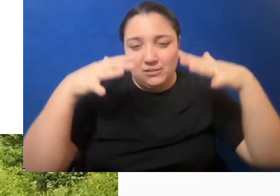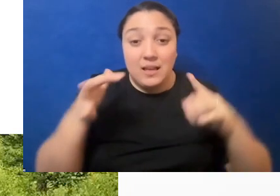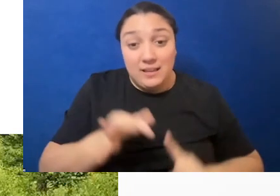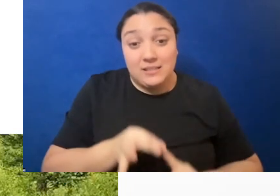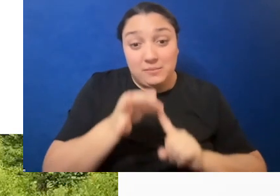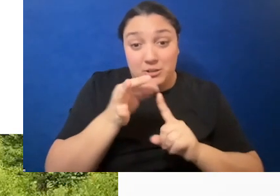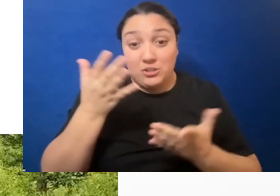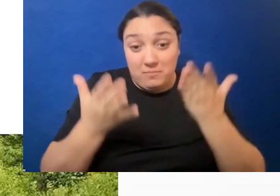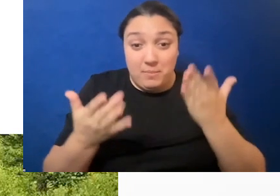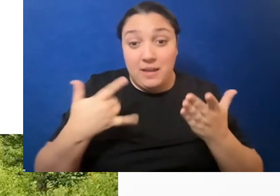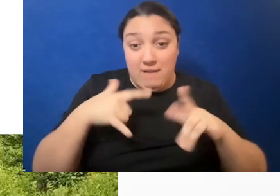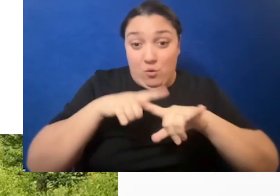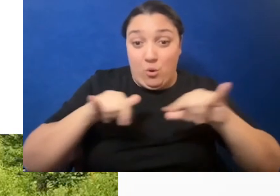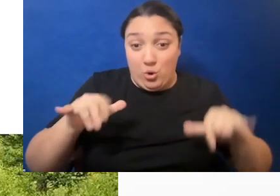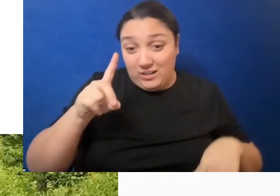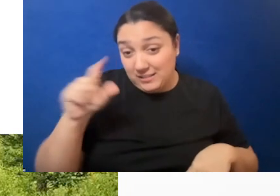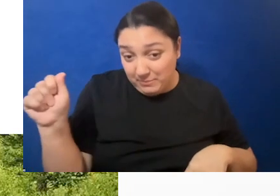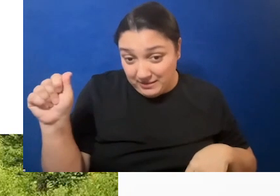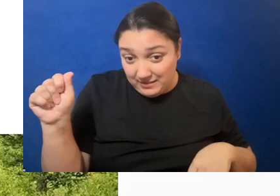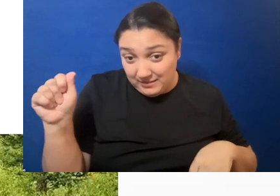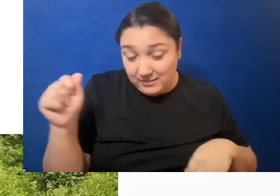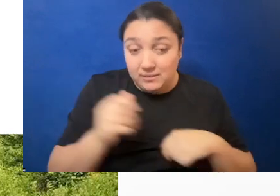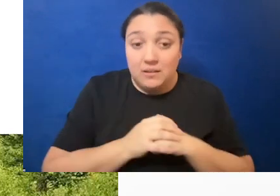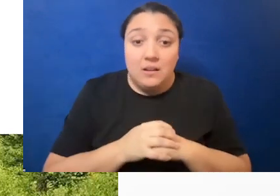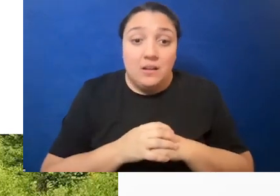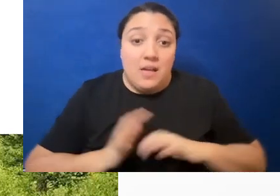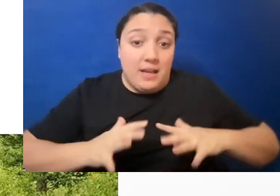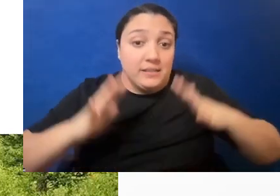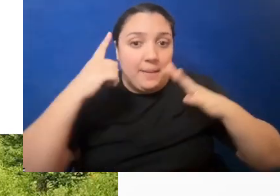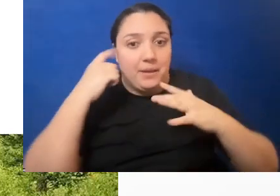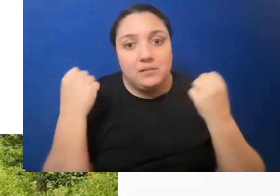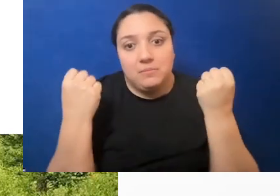CO-OCCURRING DISABILITIES.